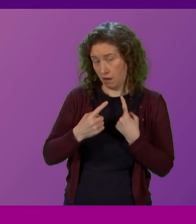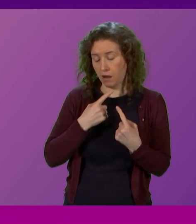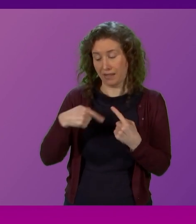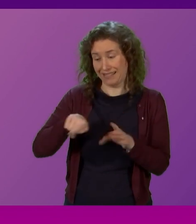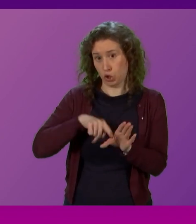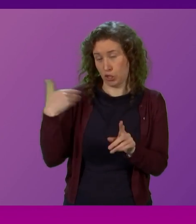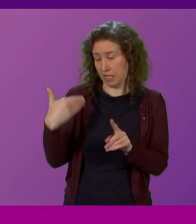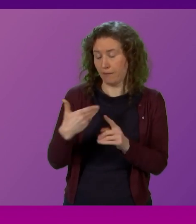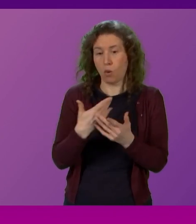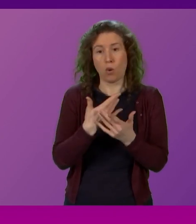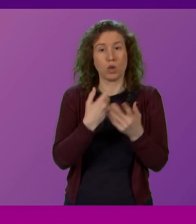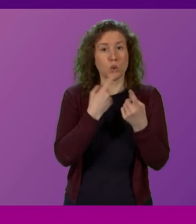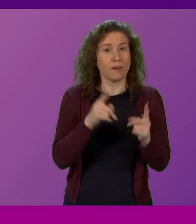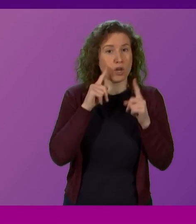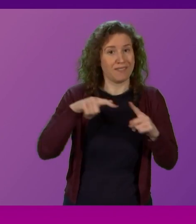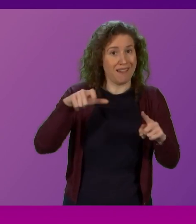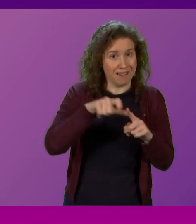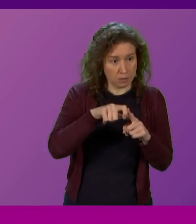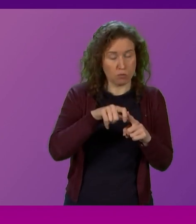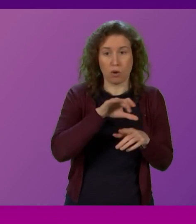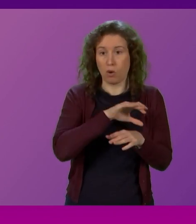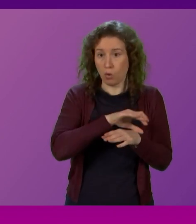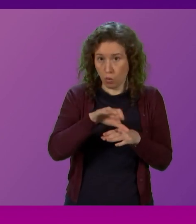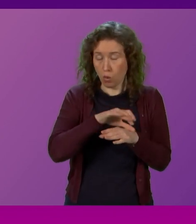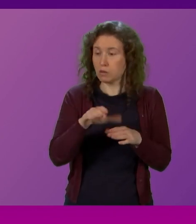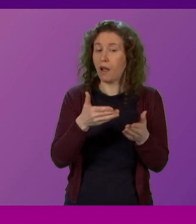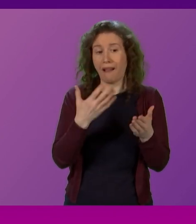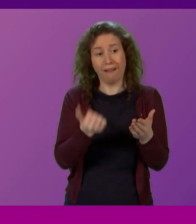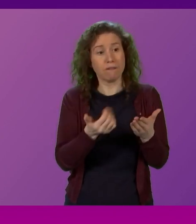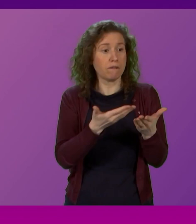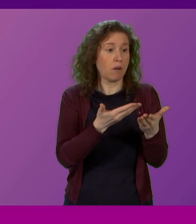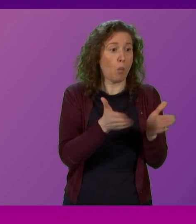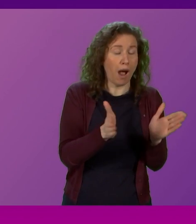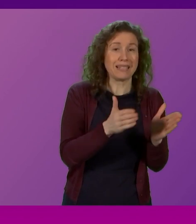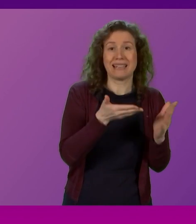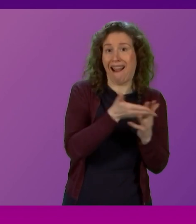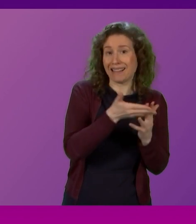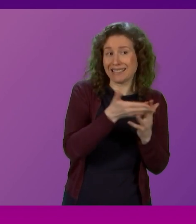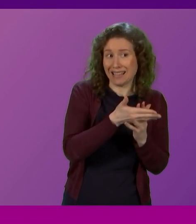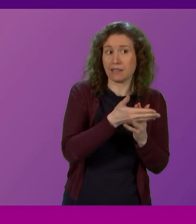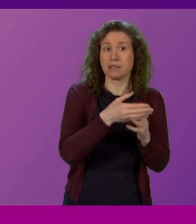many courses at the University of Edinburgh—outside the very welcome widening access places—zero Scots were admitted.